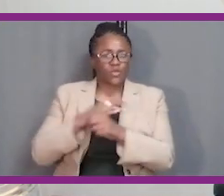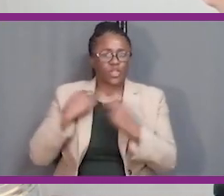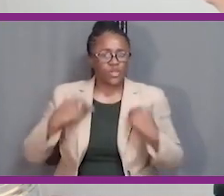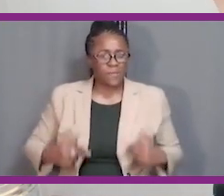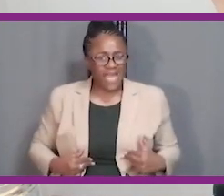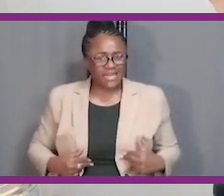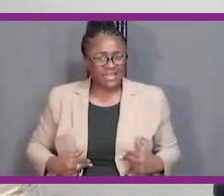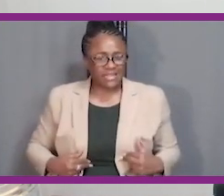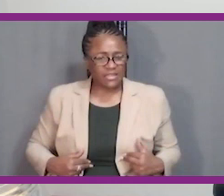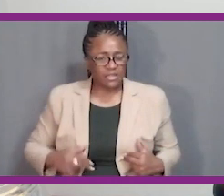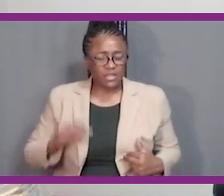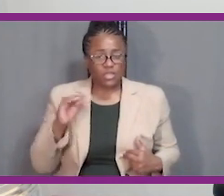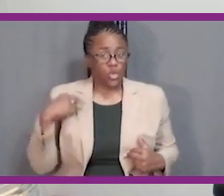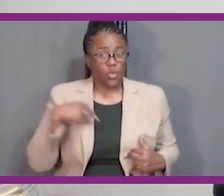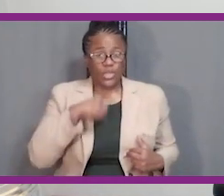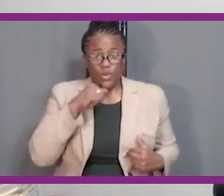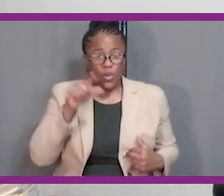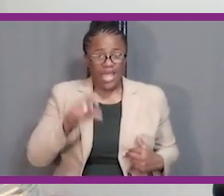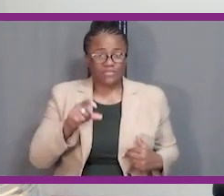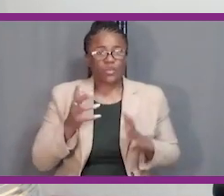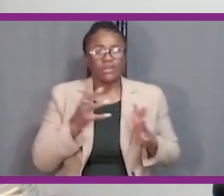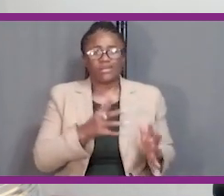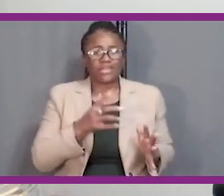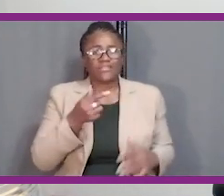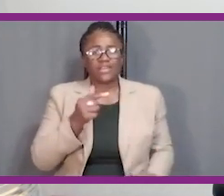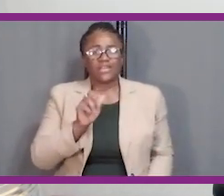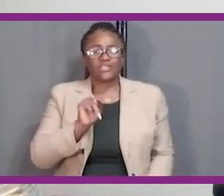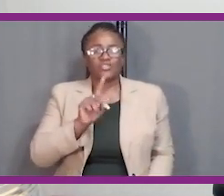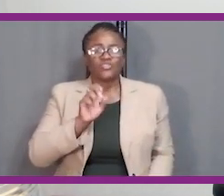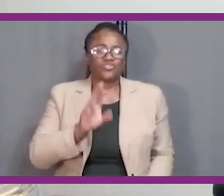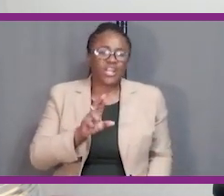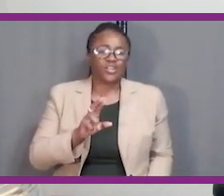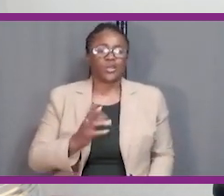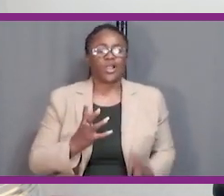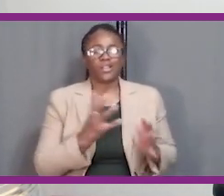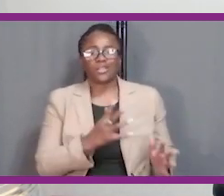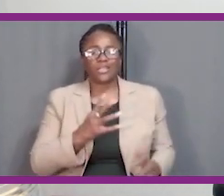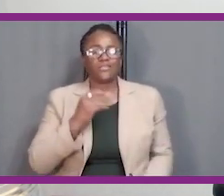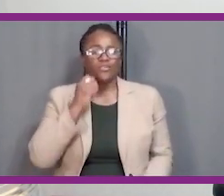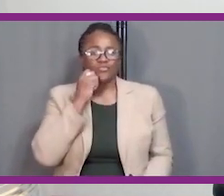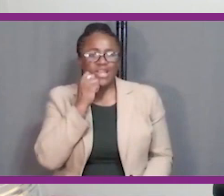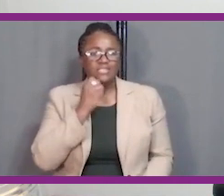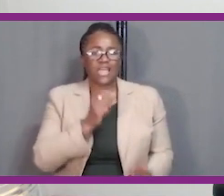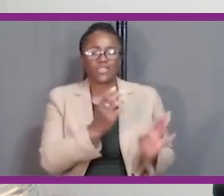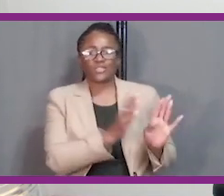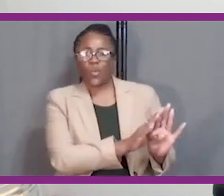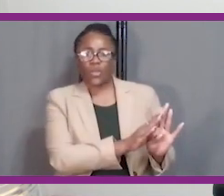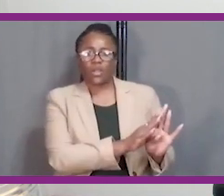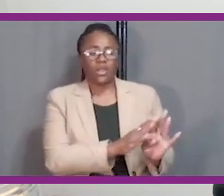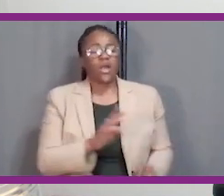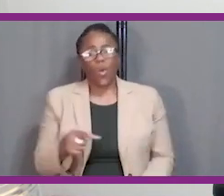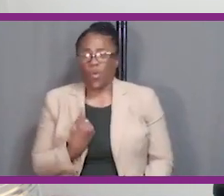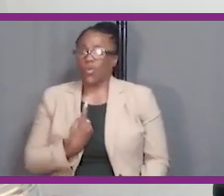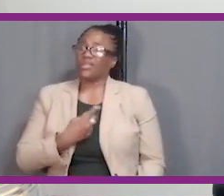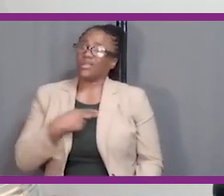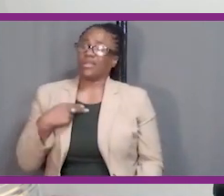etc., at the door and only be disabled people. And I think to me, this is part of the power of